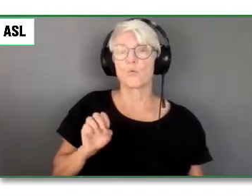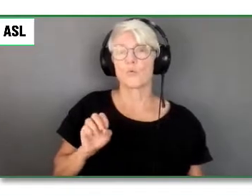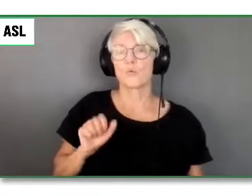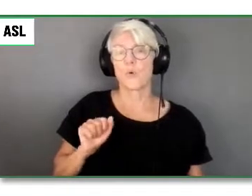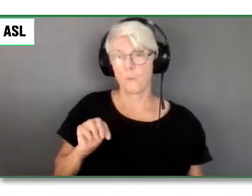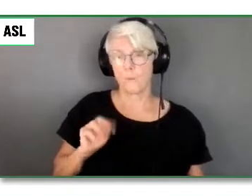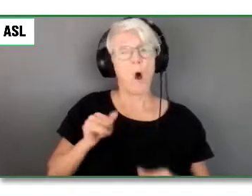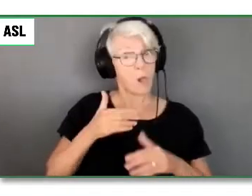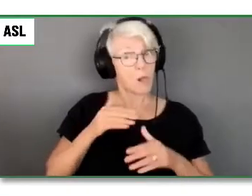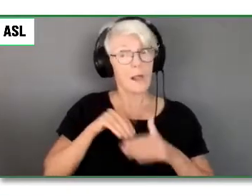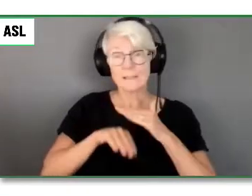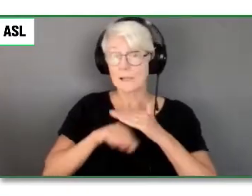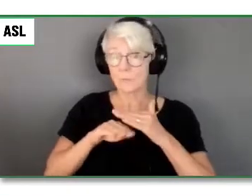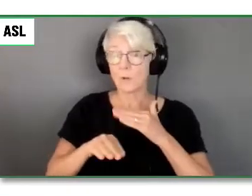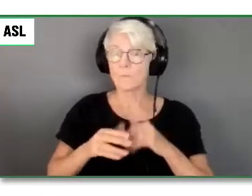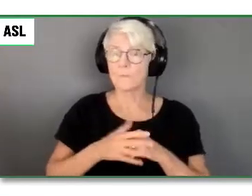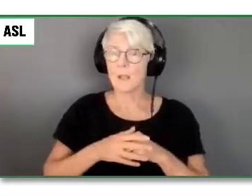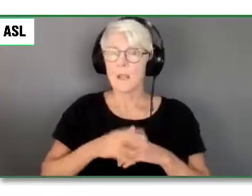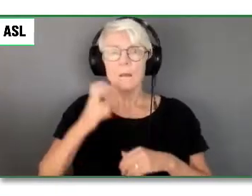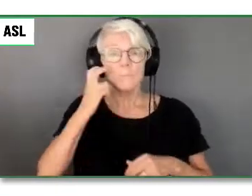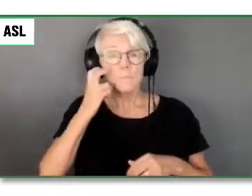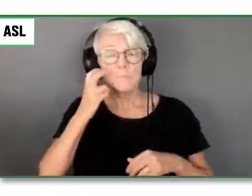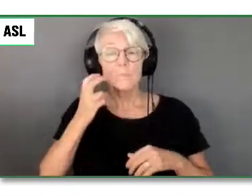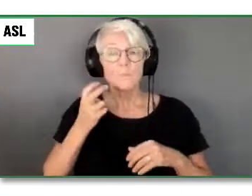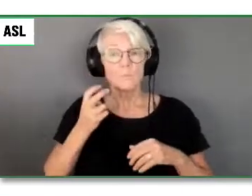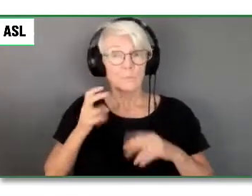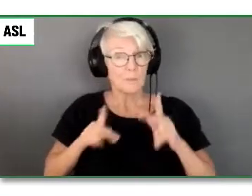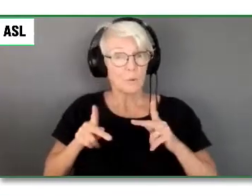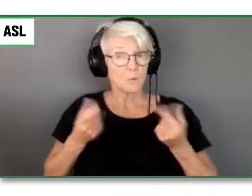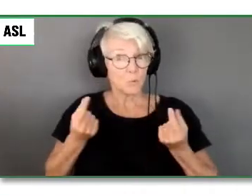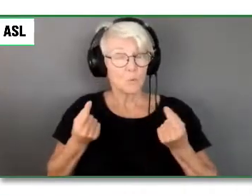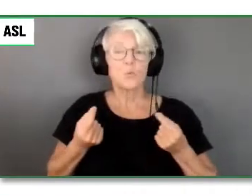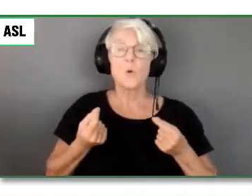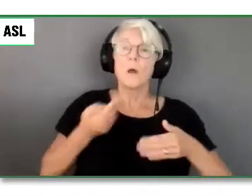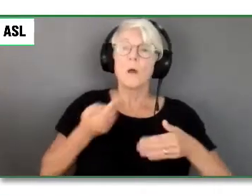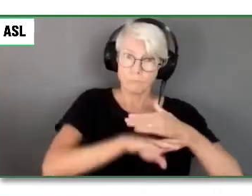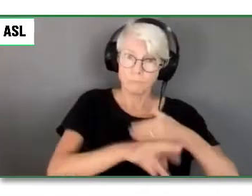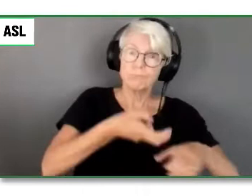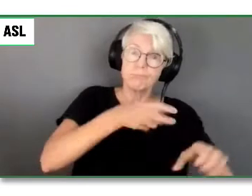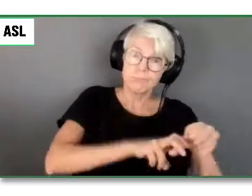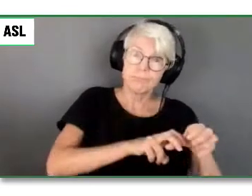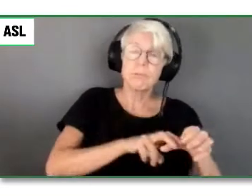ROAM's buses do tell the riders what stop they are going to be at and what